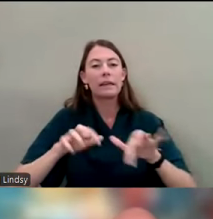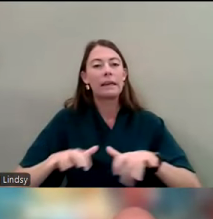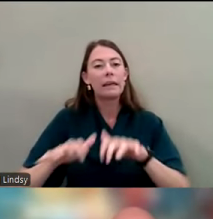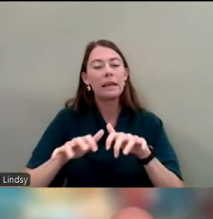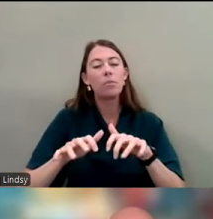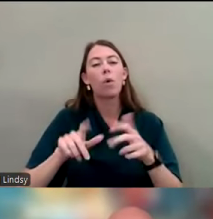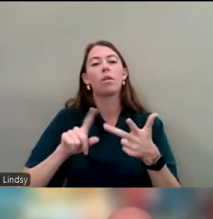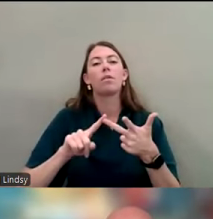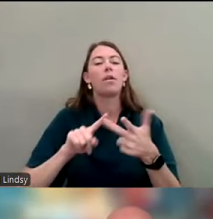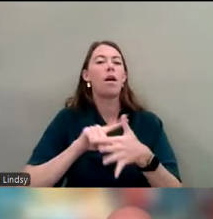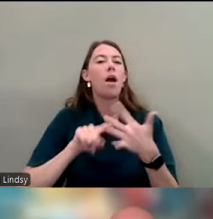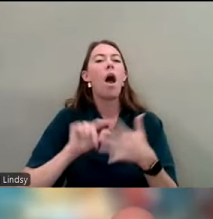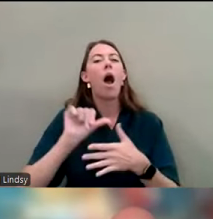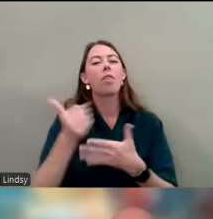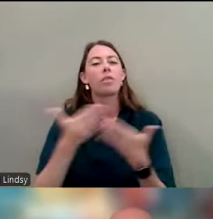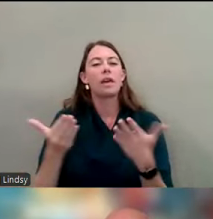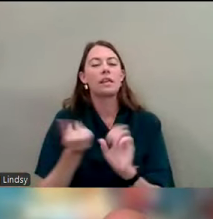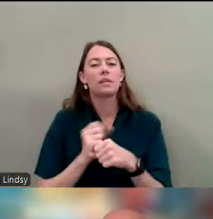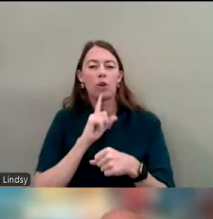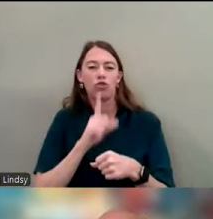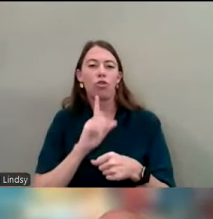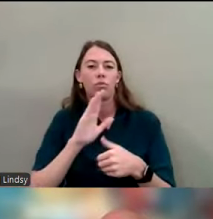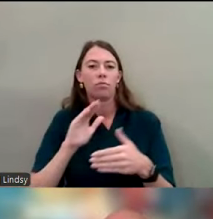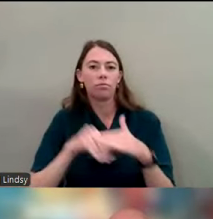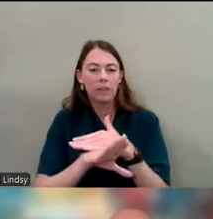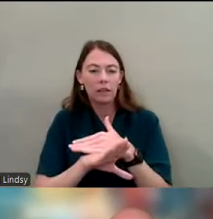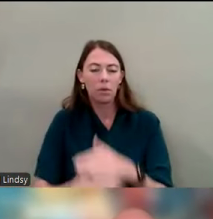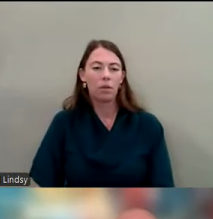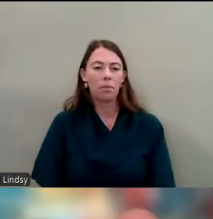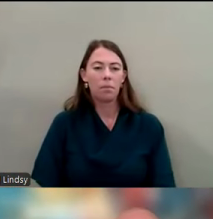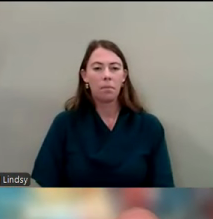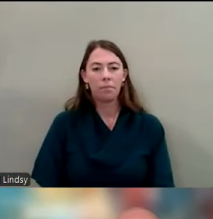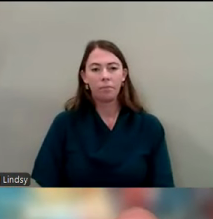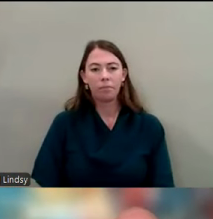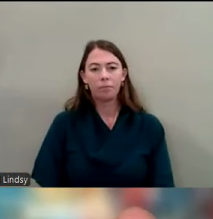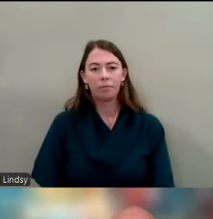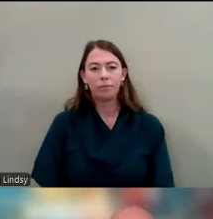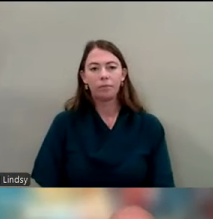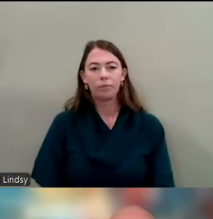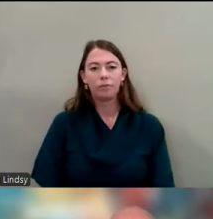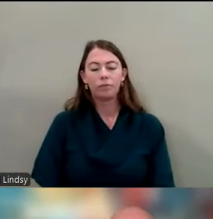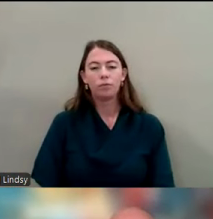are validating against the WCAG requirements. You want to expand the testing program so that